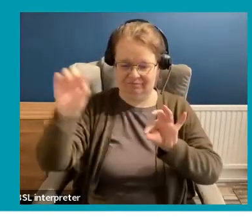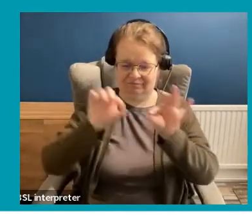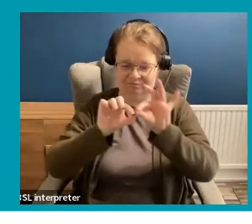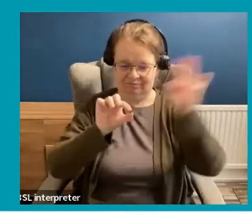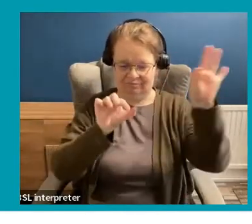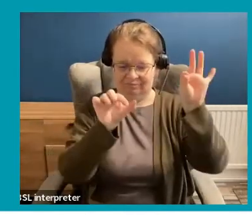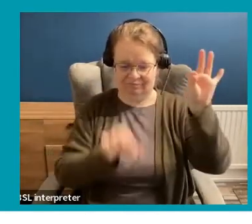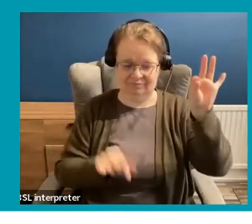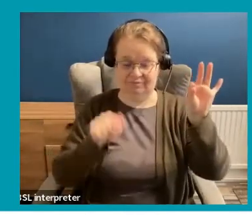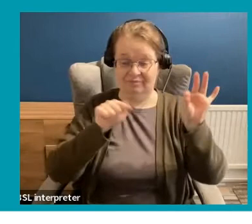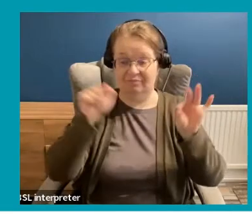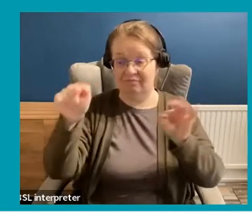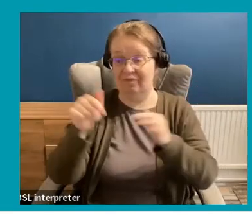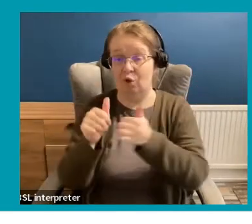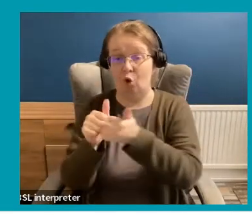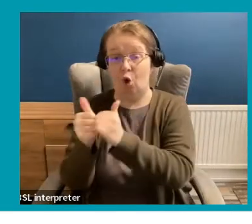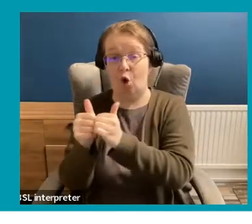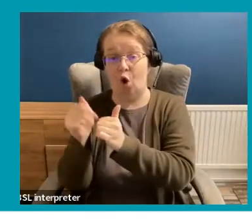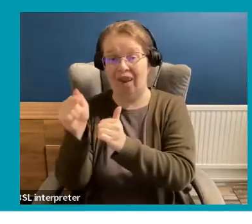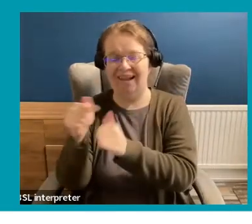colleagues or staff happy